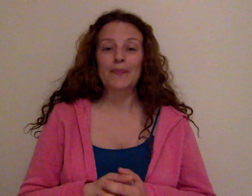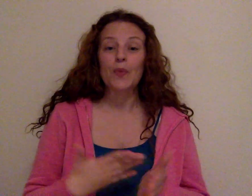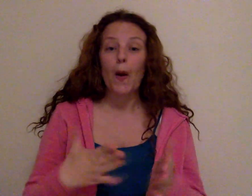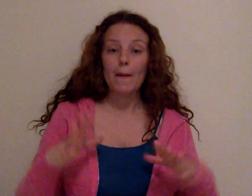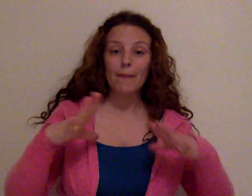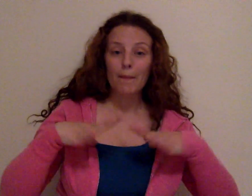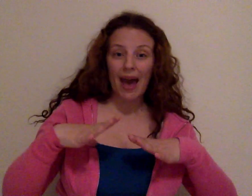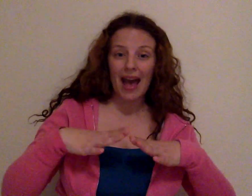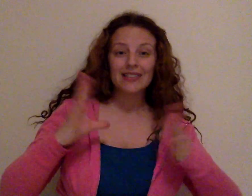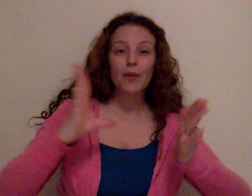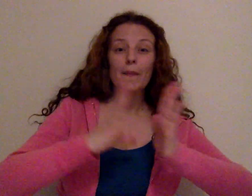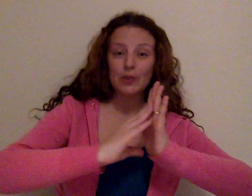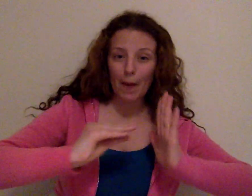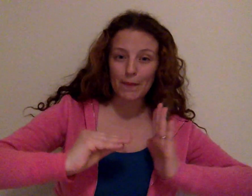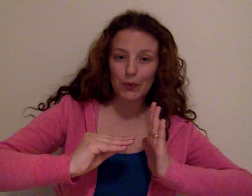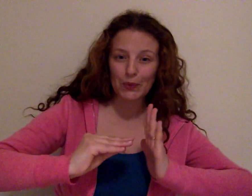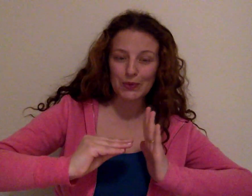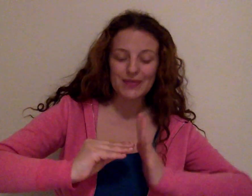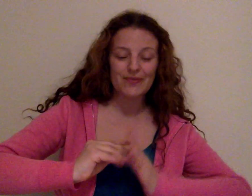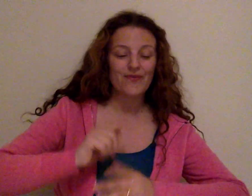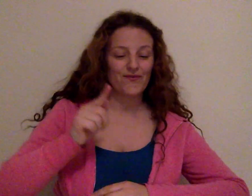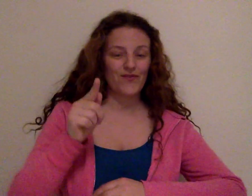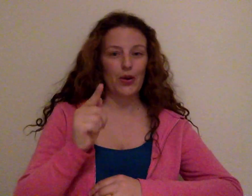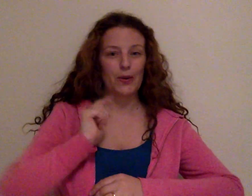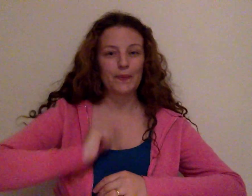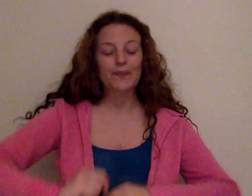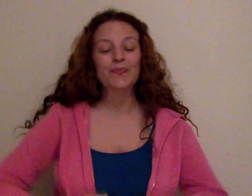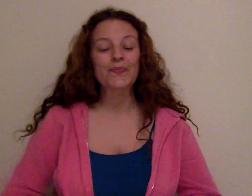I have prepared some examples for you.